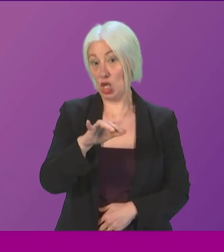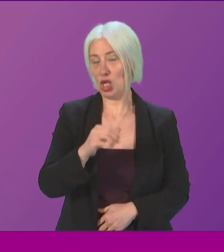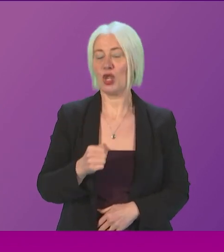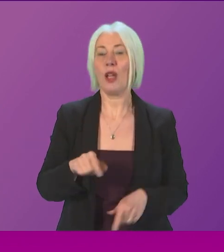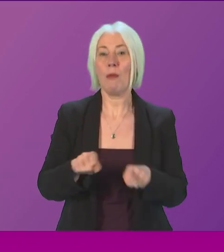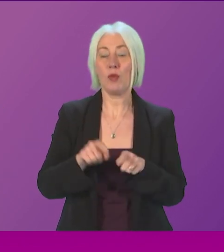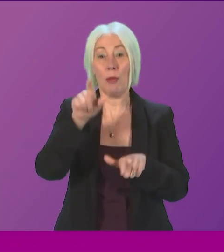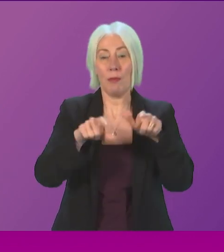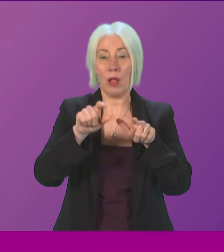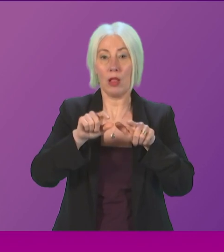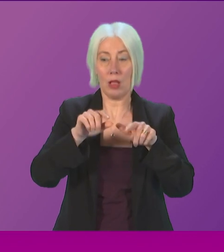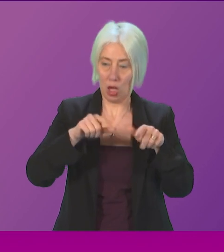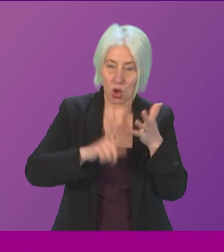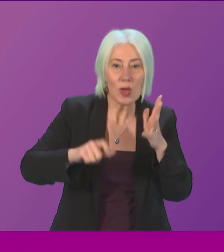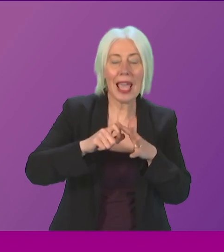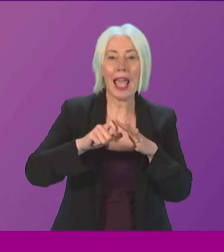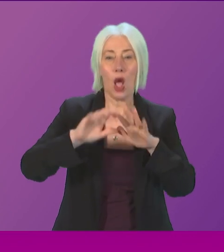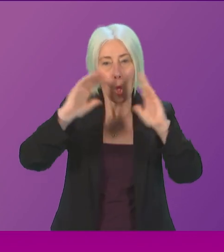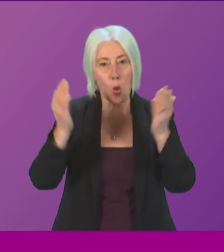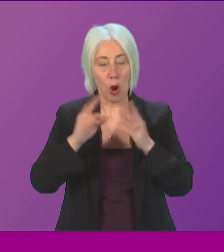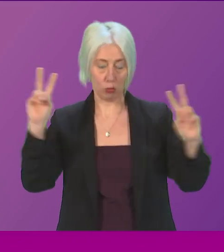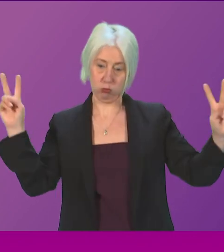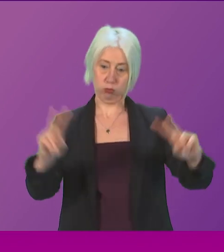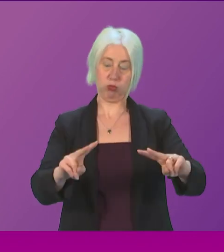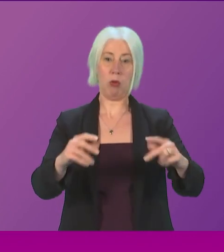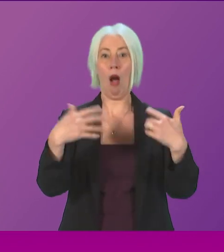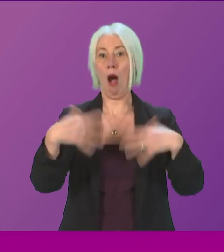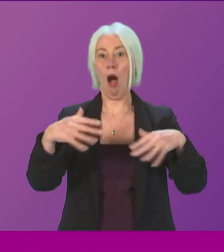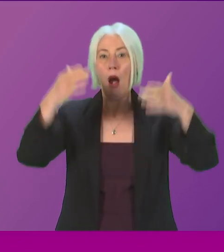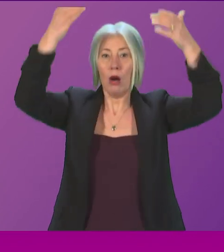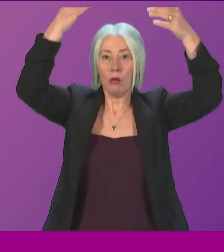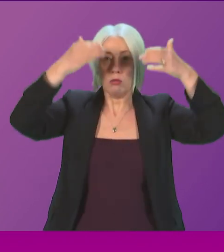United Kingdom and around the world, were witnesses to the crowning of our new monarch.